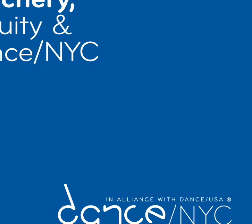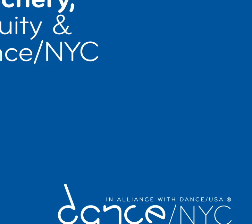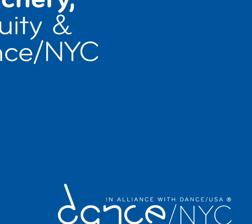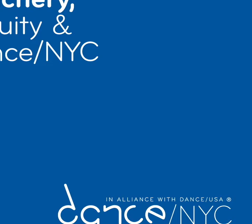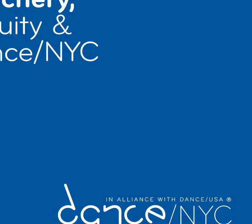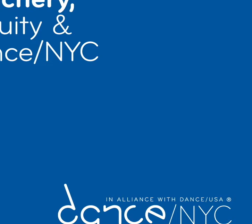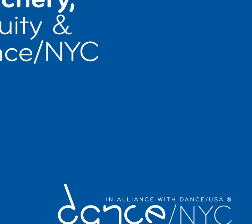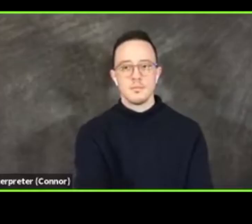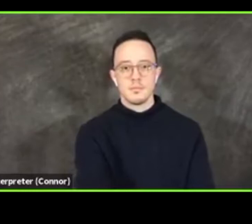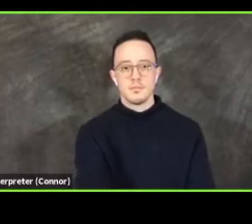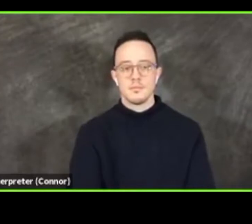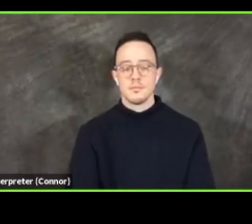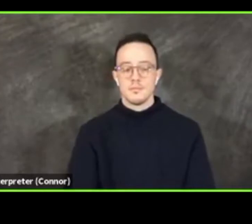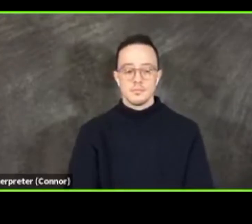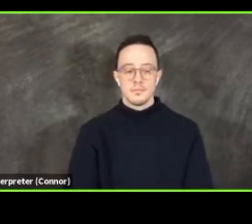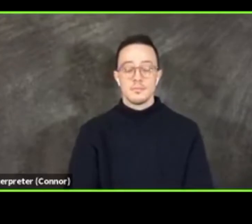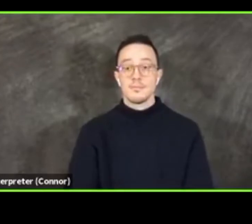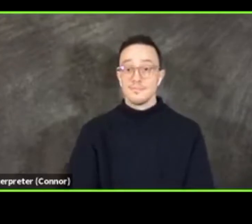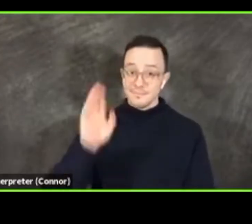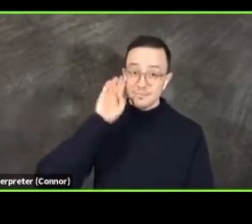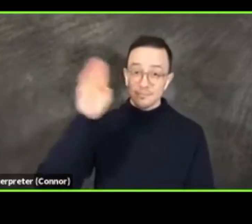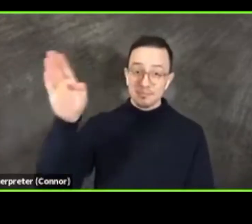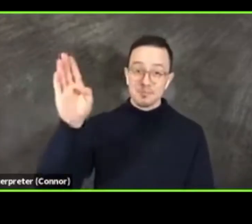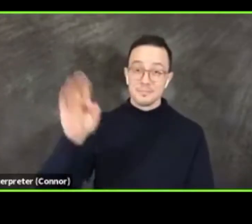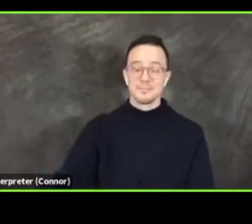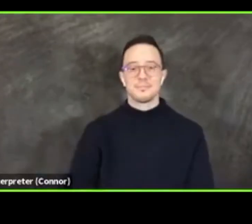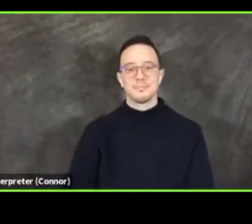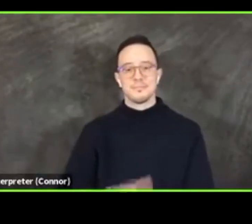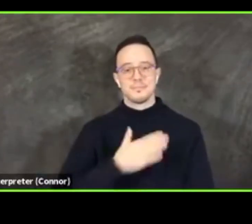HELLO, MY NAME IS CANDACE THOMPSON-ZACHERY